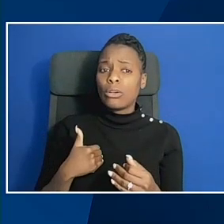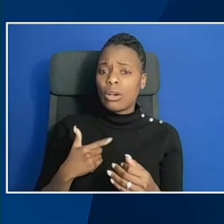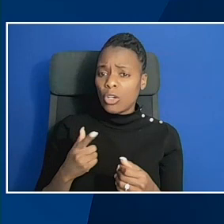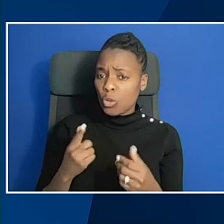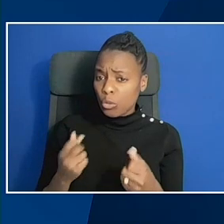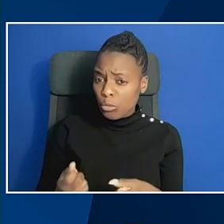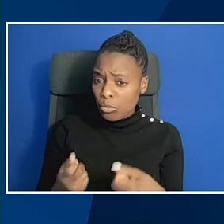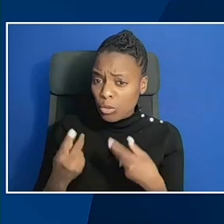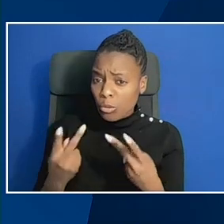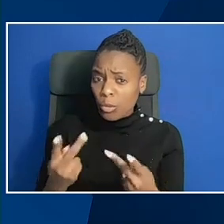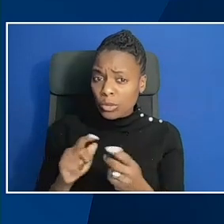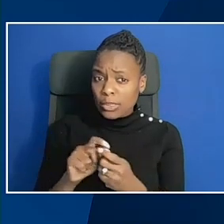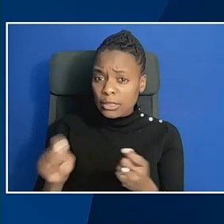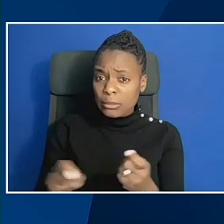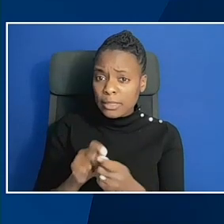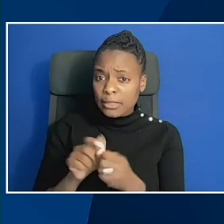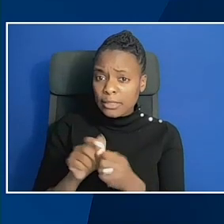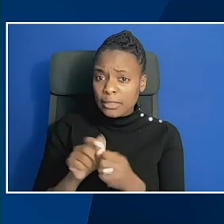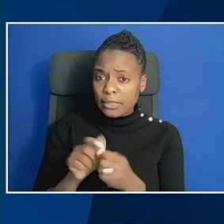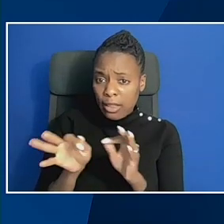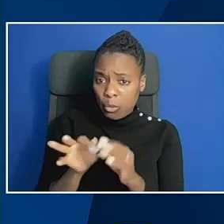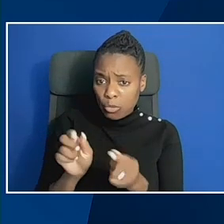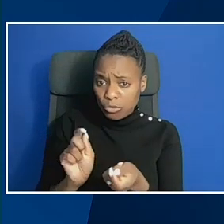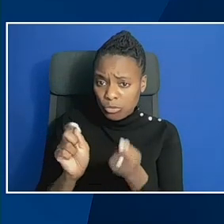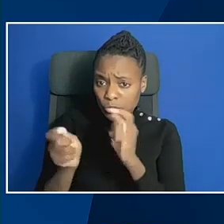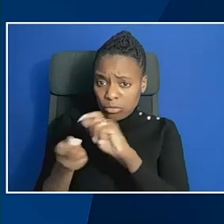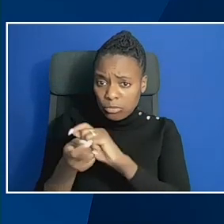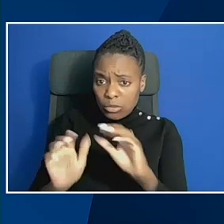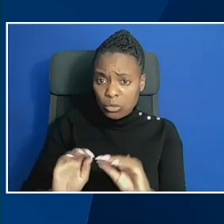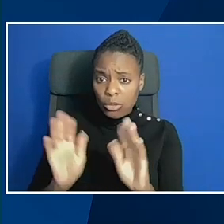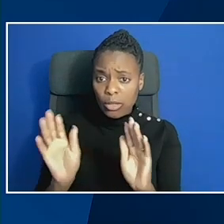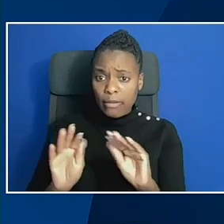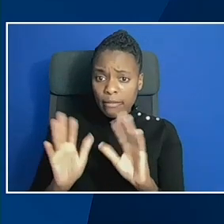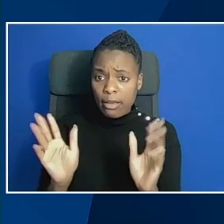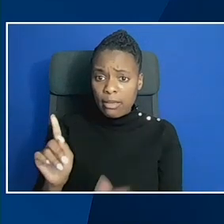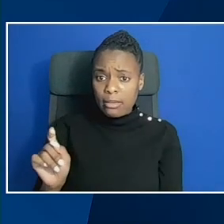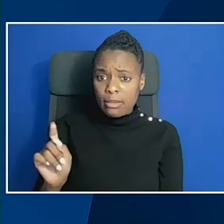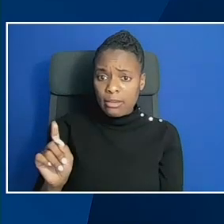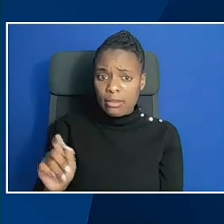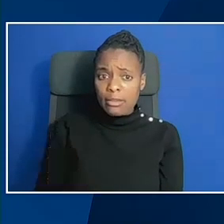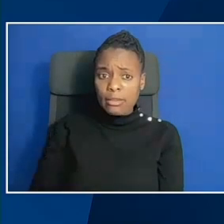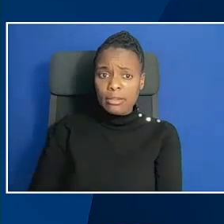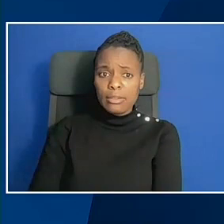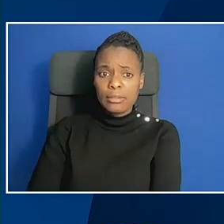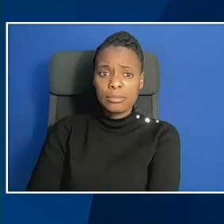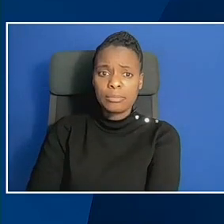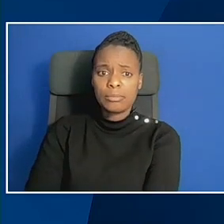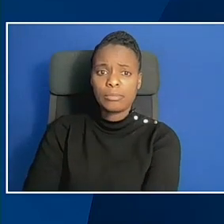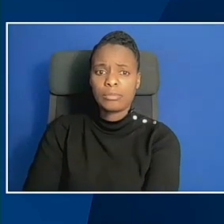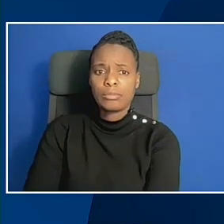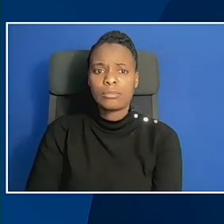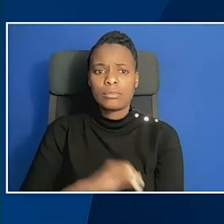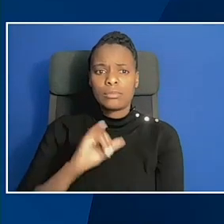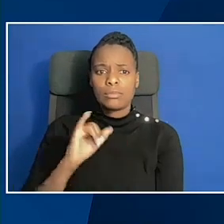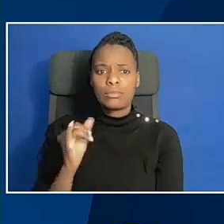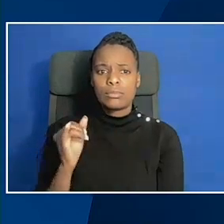specific language here be to clarify this or to put? No, at the moment I'm just trying to